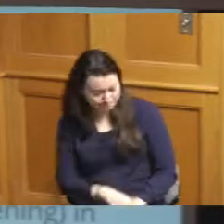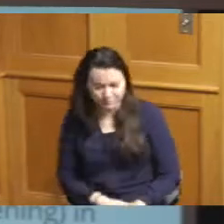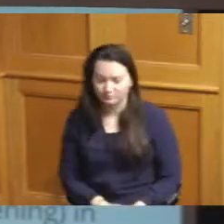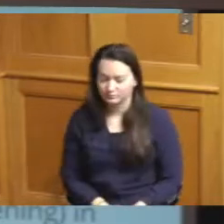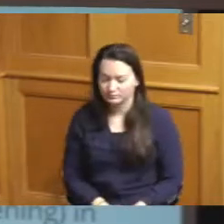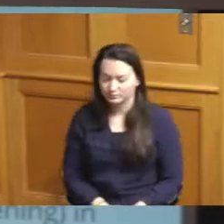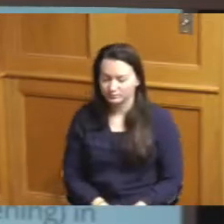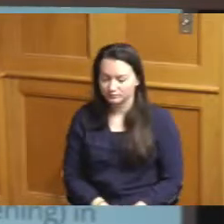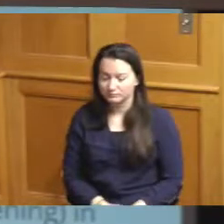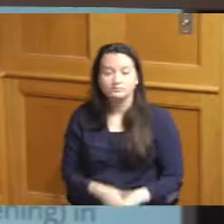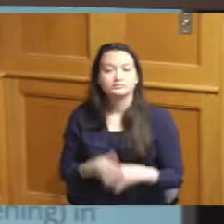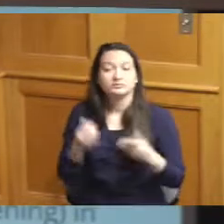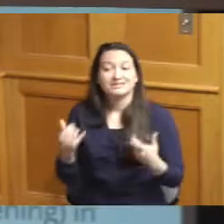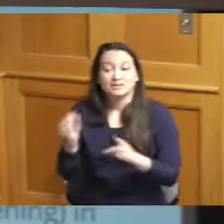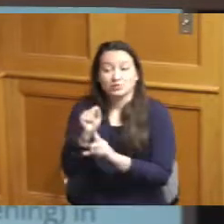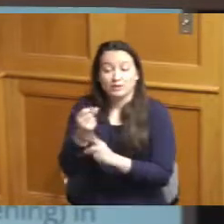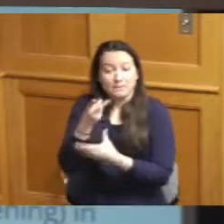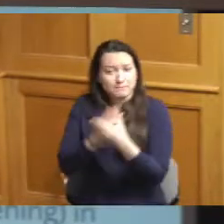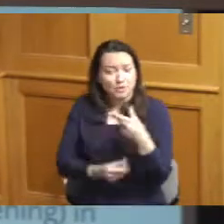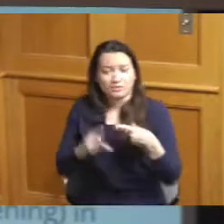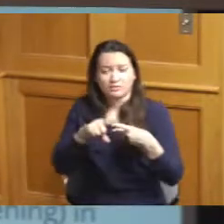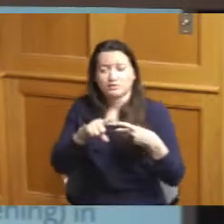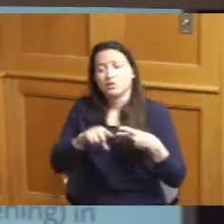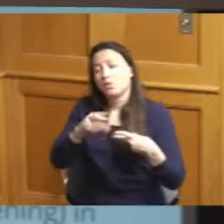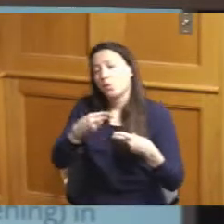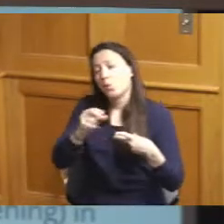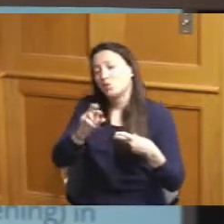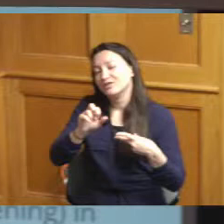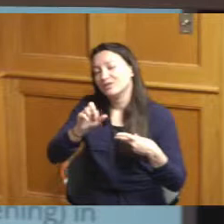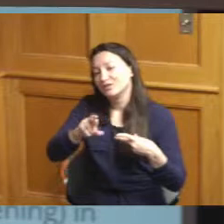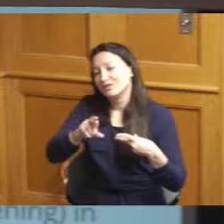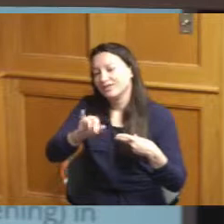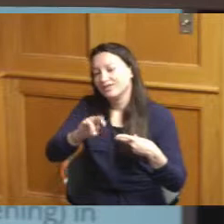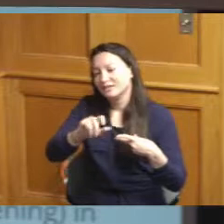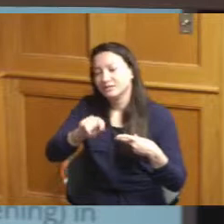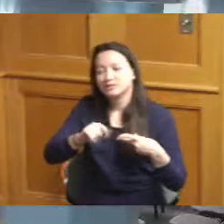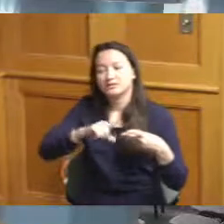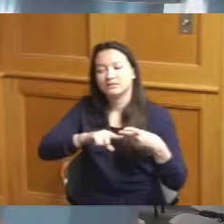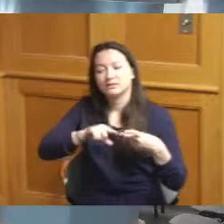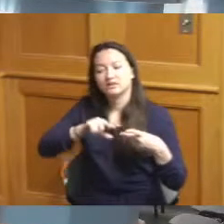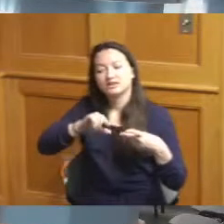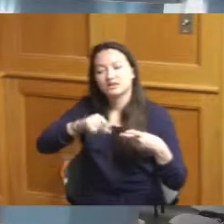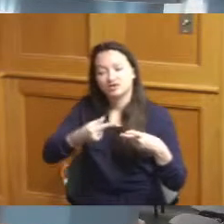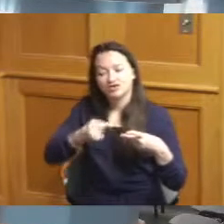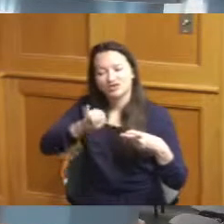so in this case both of these companies hoarder investment and TJ Burkhart were out of compliance